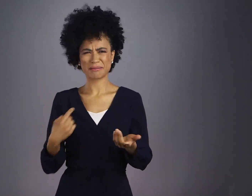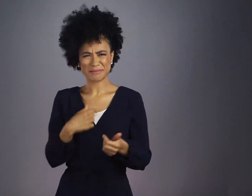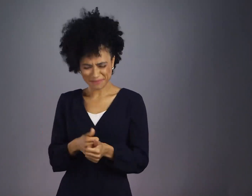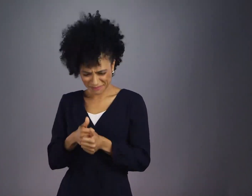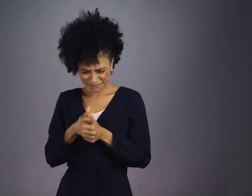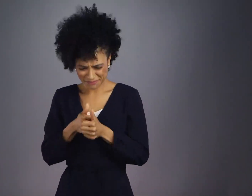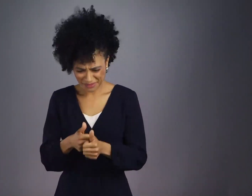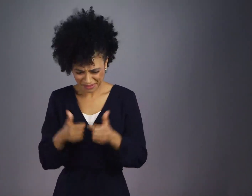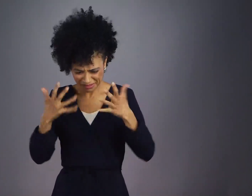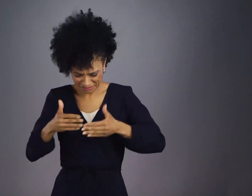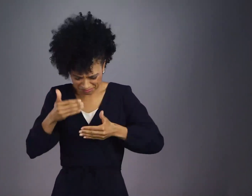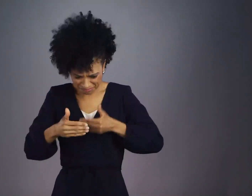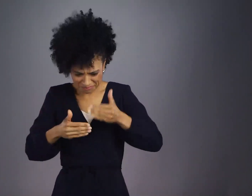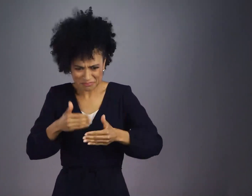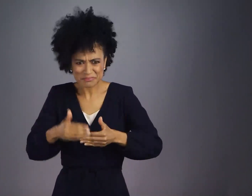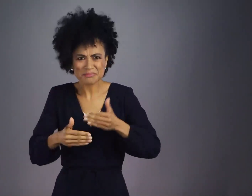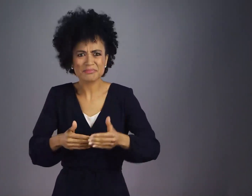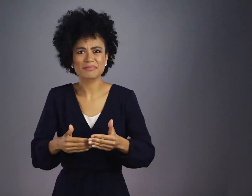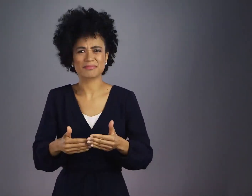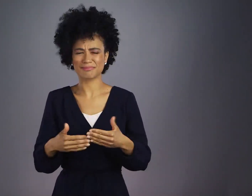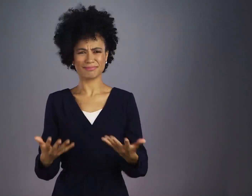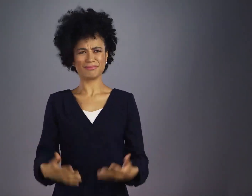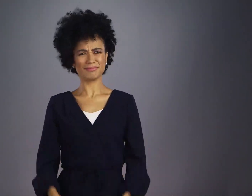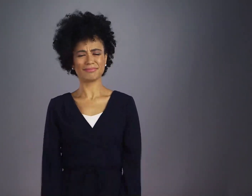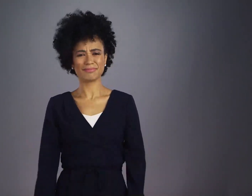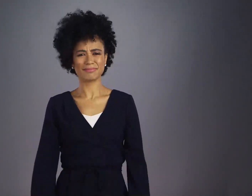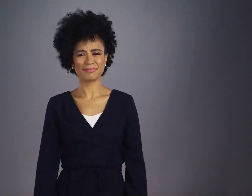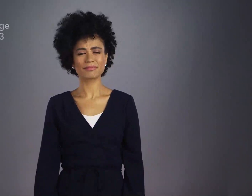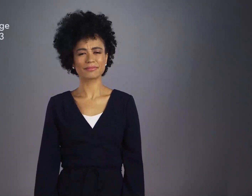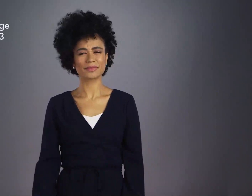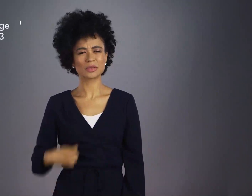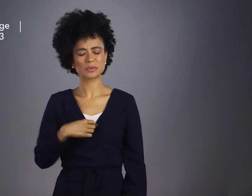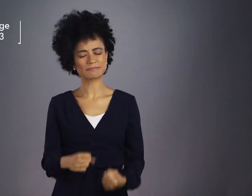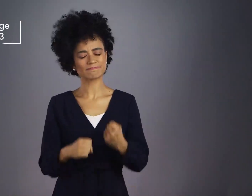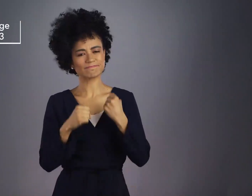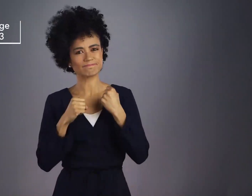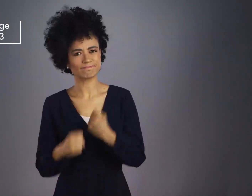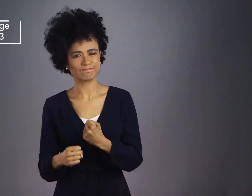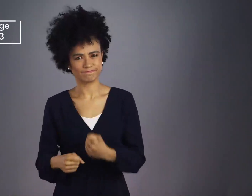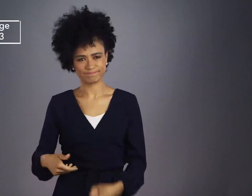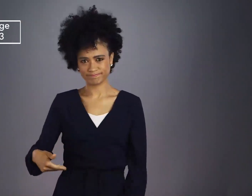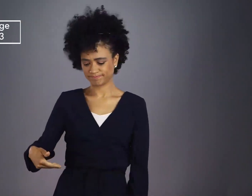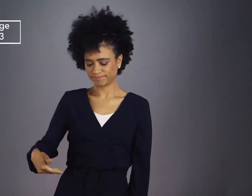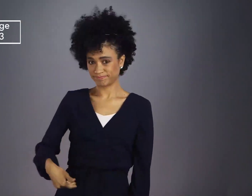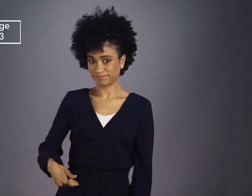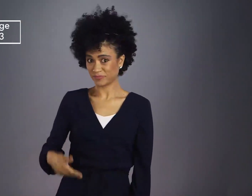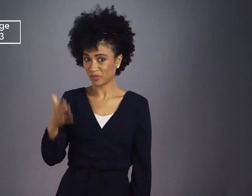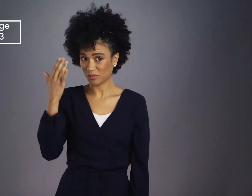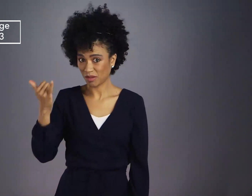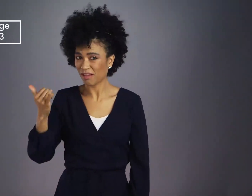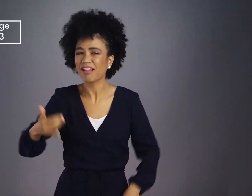Almost invariably they got drunk. Having persevered with the rest of the program,